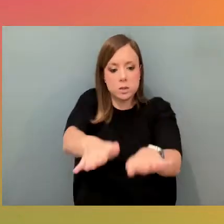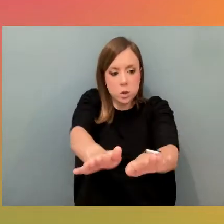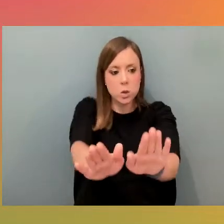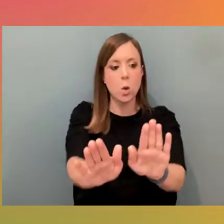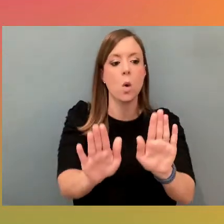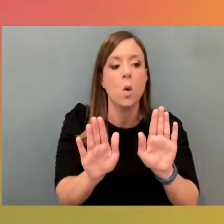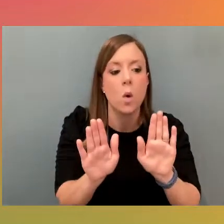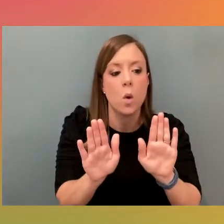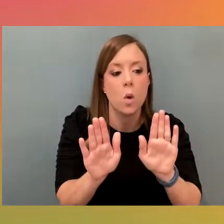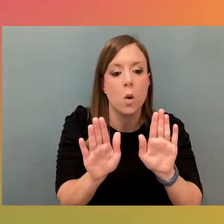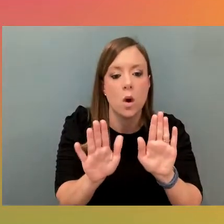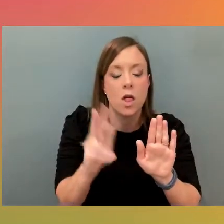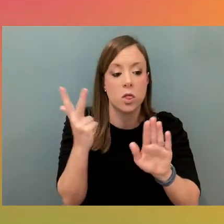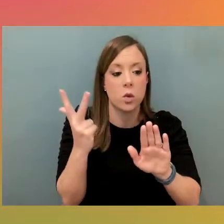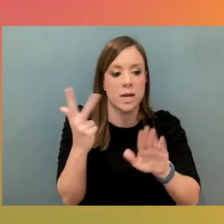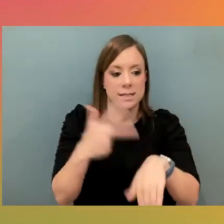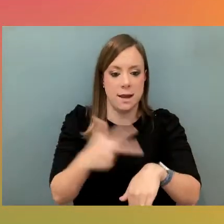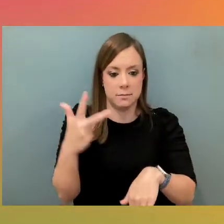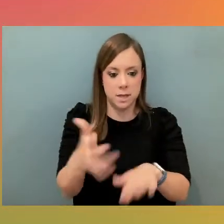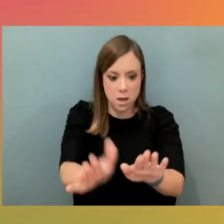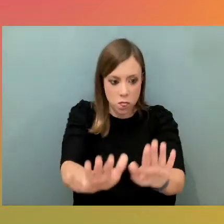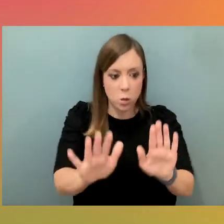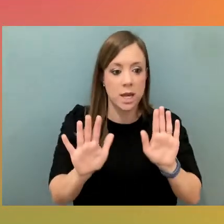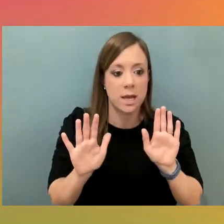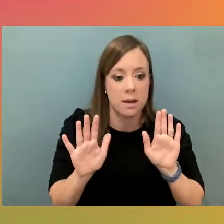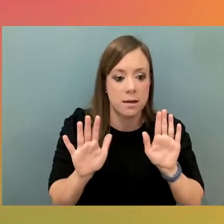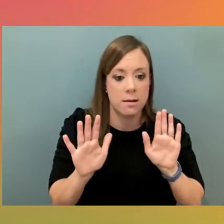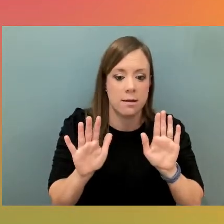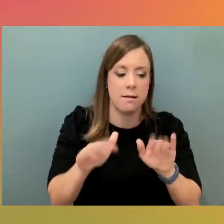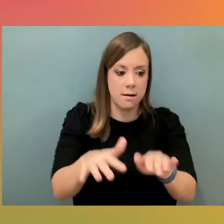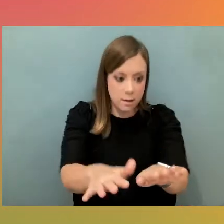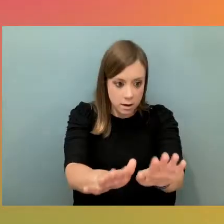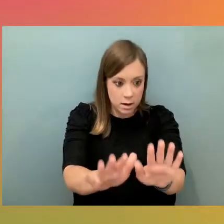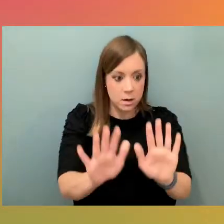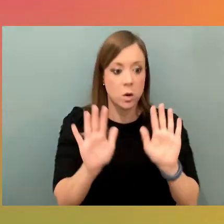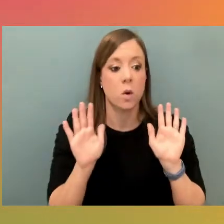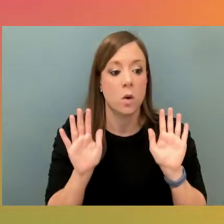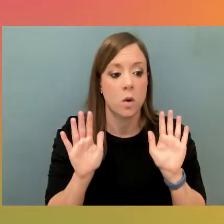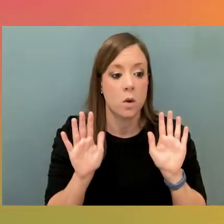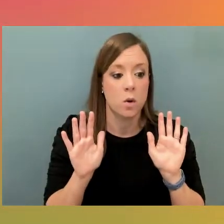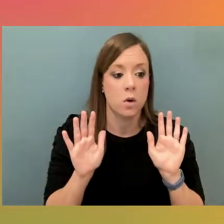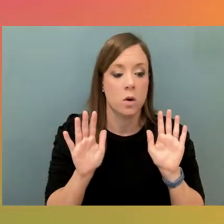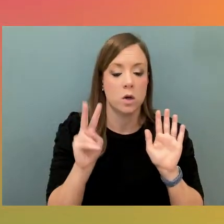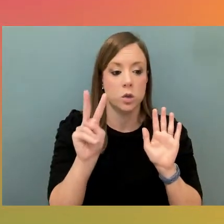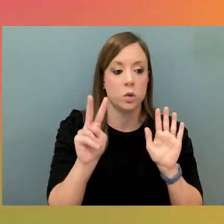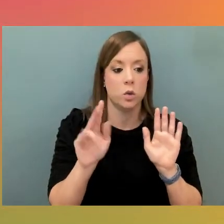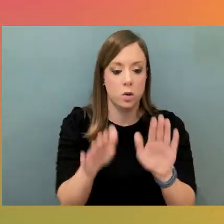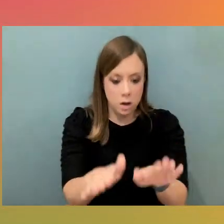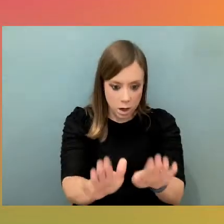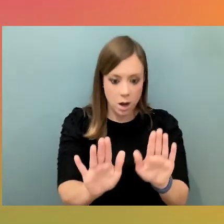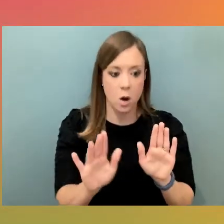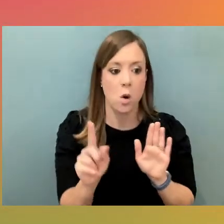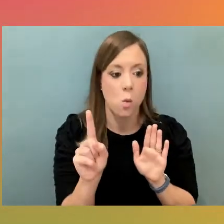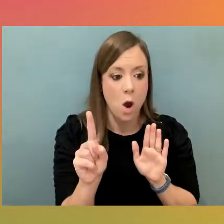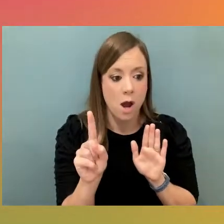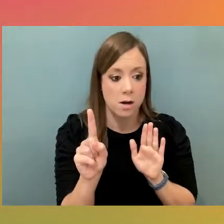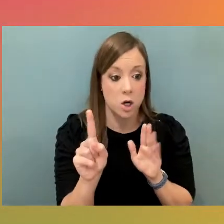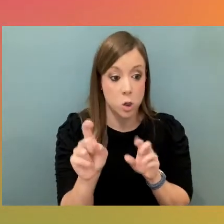OPEN THE HEART FORWARD. BRING YOUR ELBOWS TOWARDS THE GROUND THREE TIMES. SO THREE, GOOD.